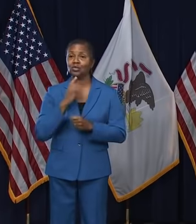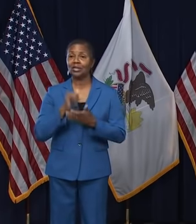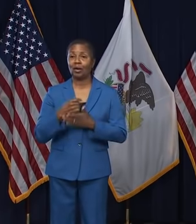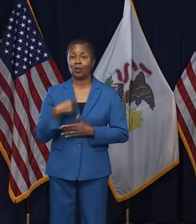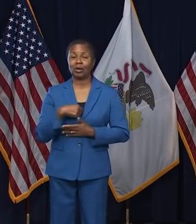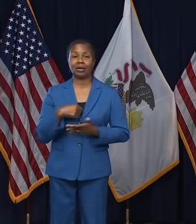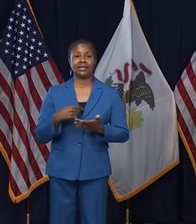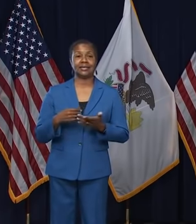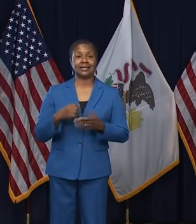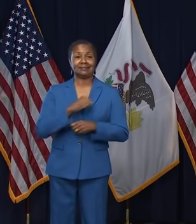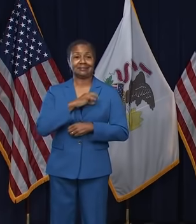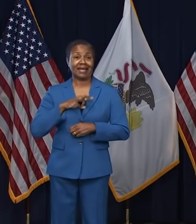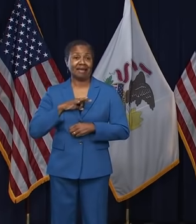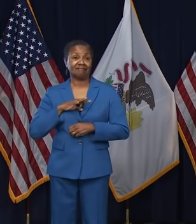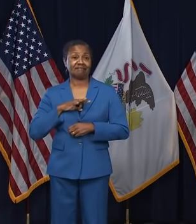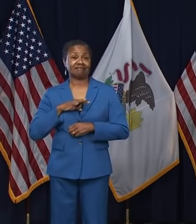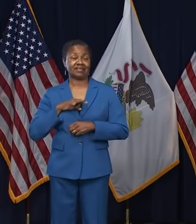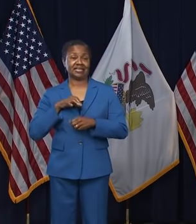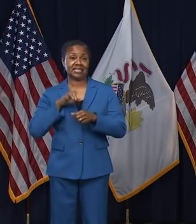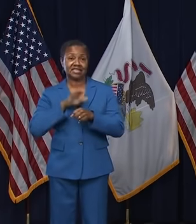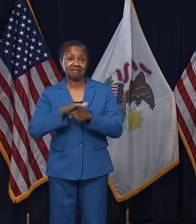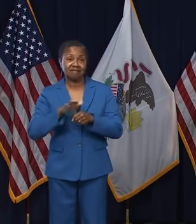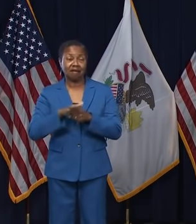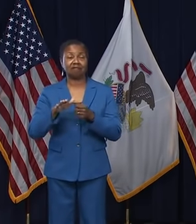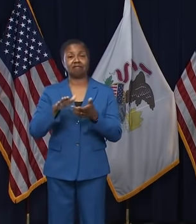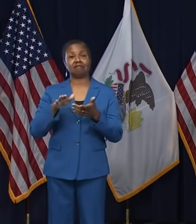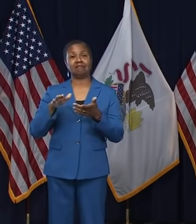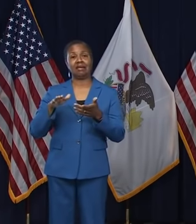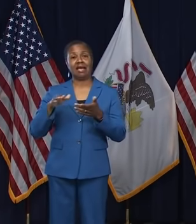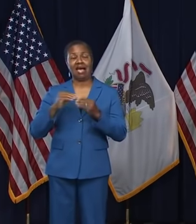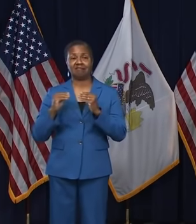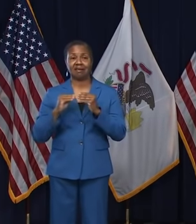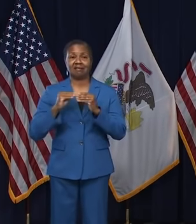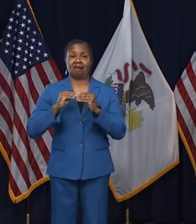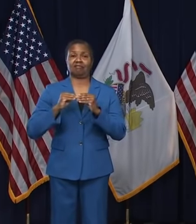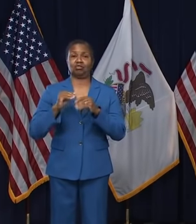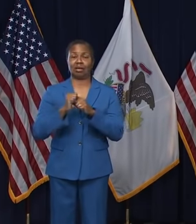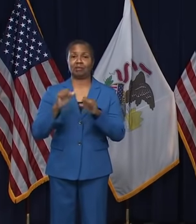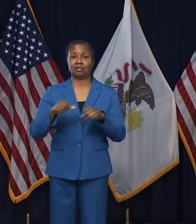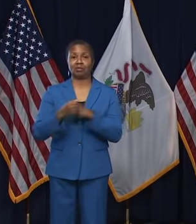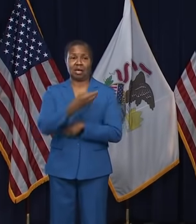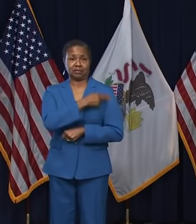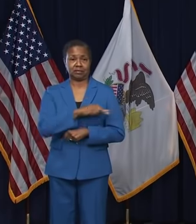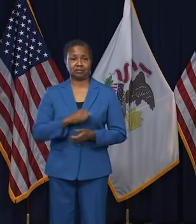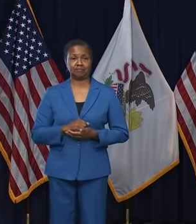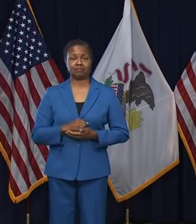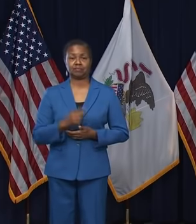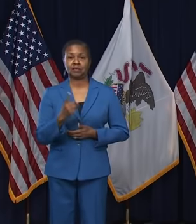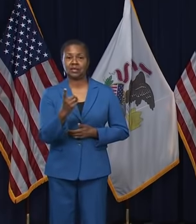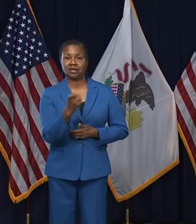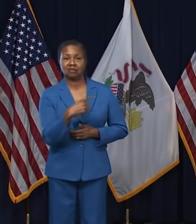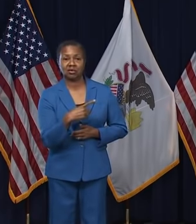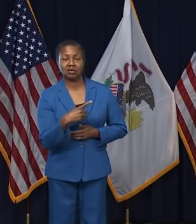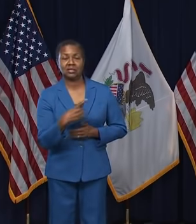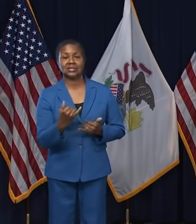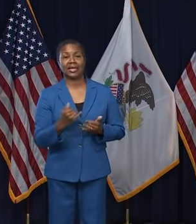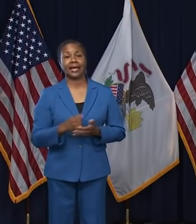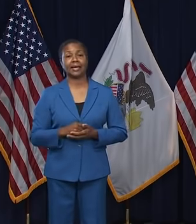really be in a hospital so we need to make sure that were the staffing levels are maintained